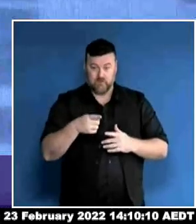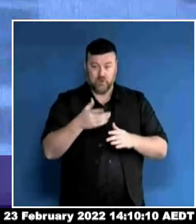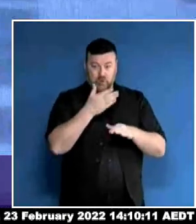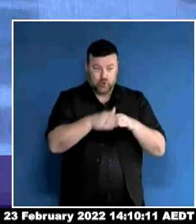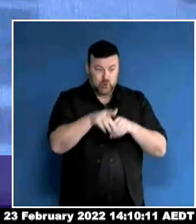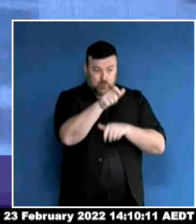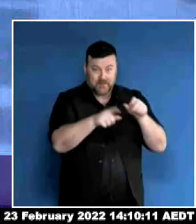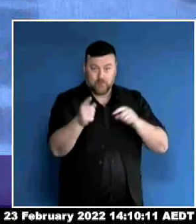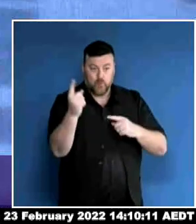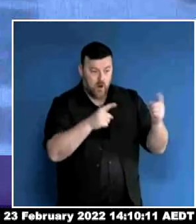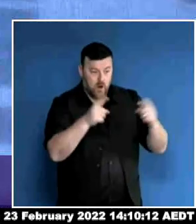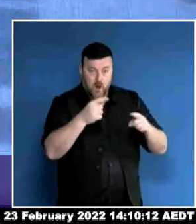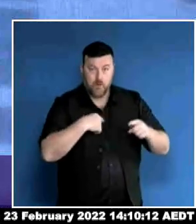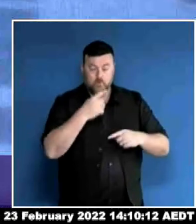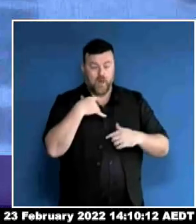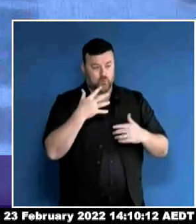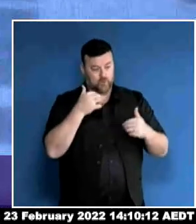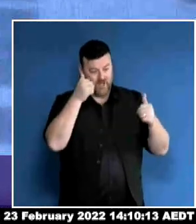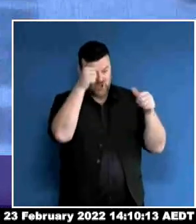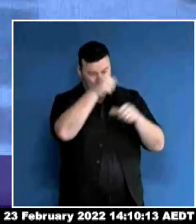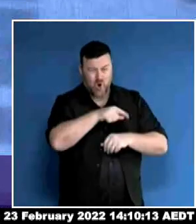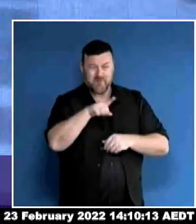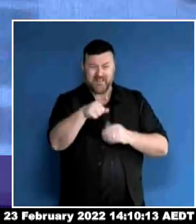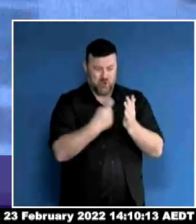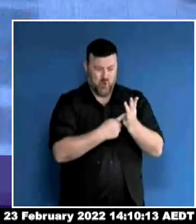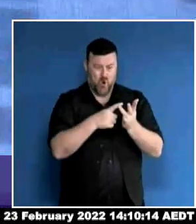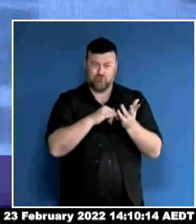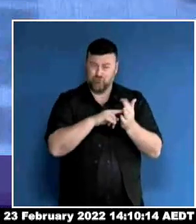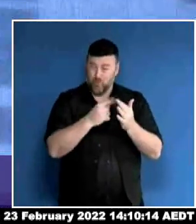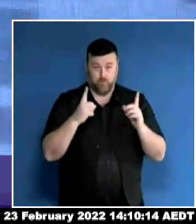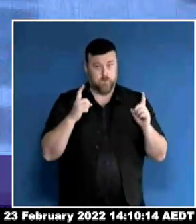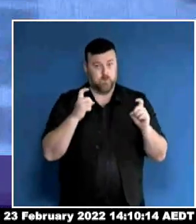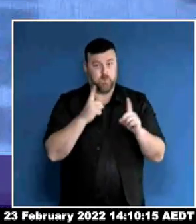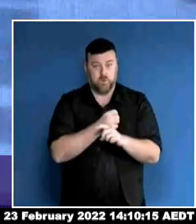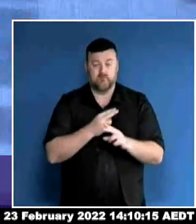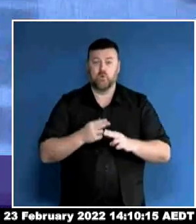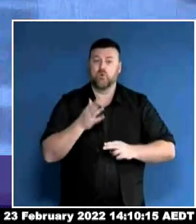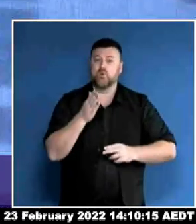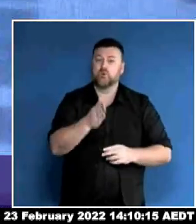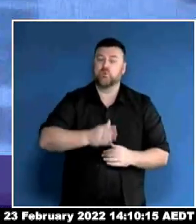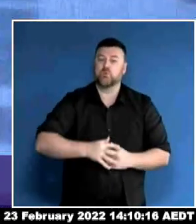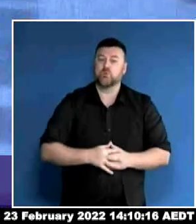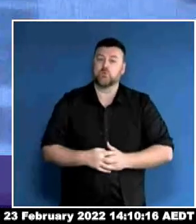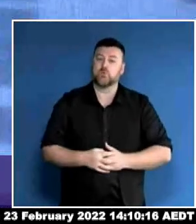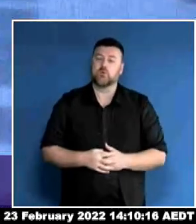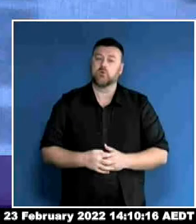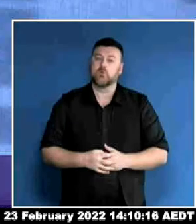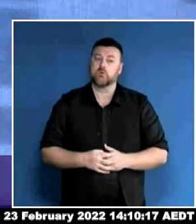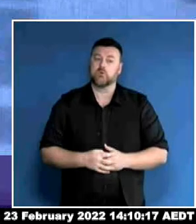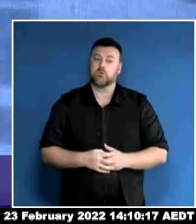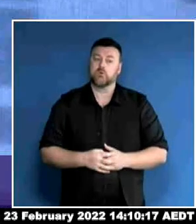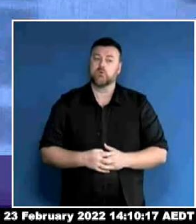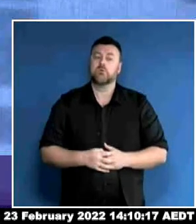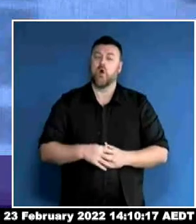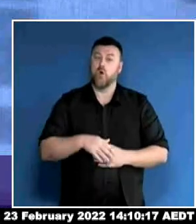complicated. And you were told to arrange the roster so the participants could work